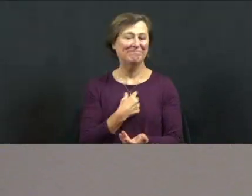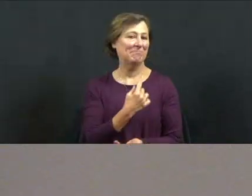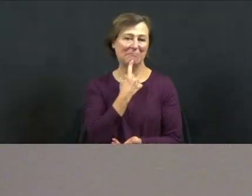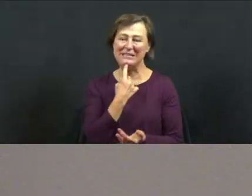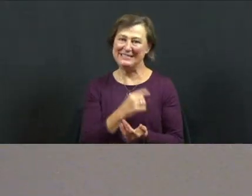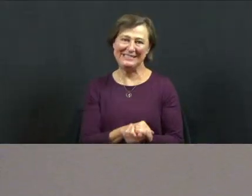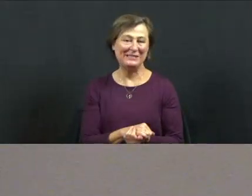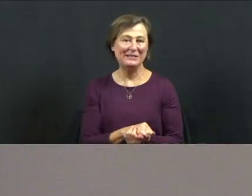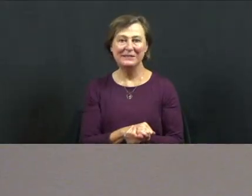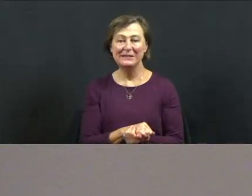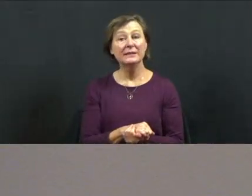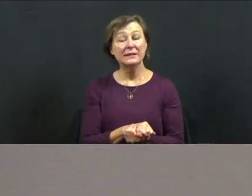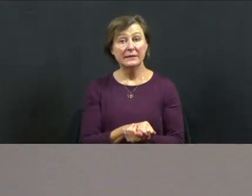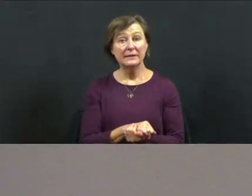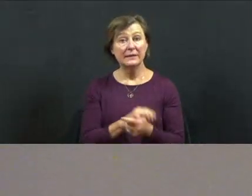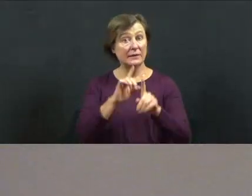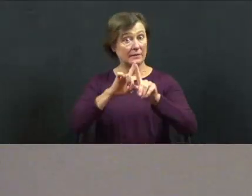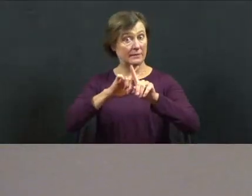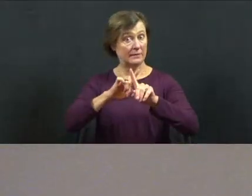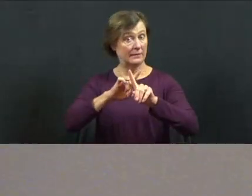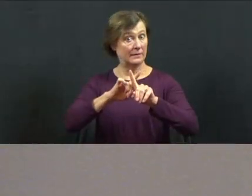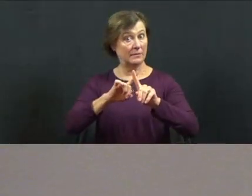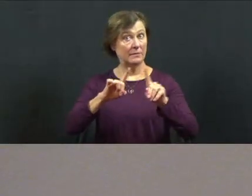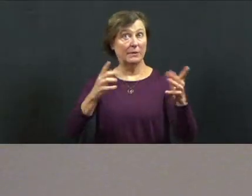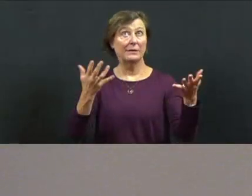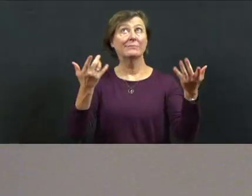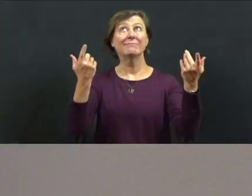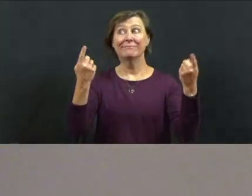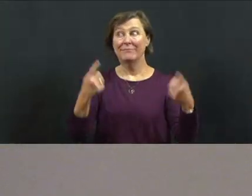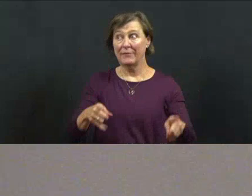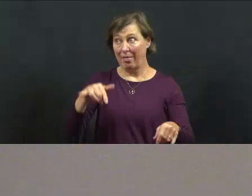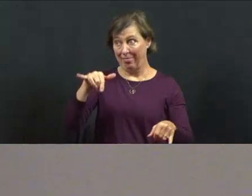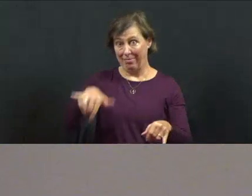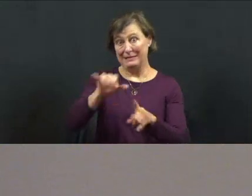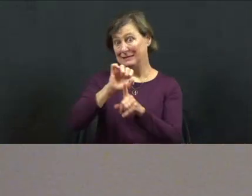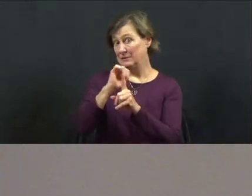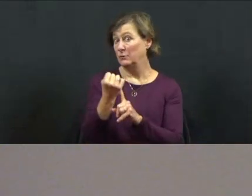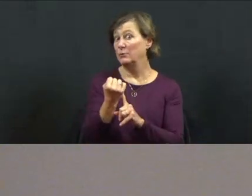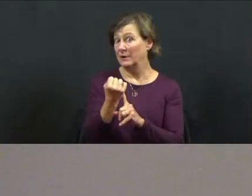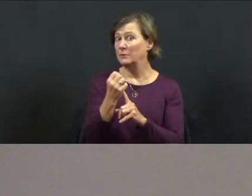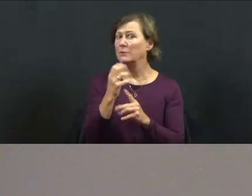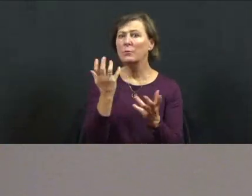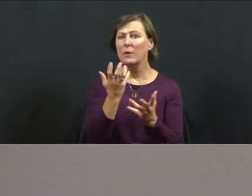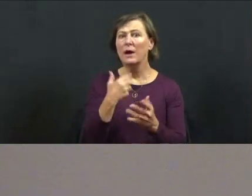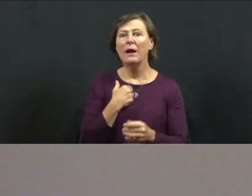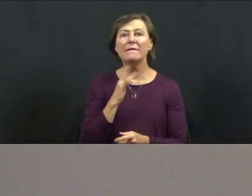But, under the circumstances, I feel really fortunate that we have